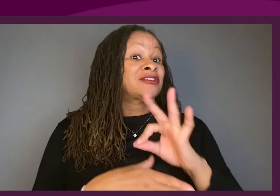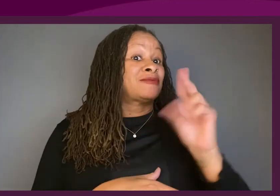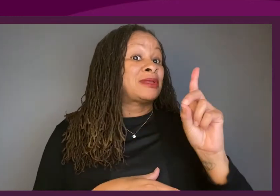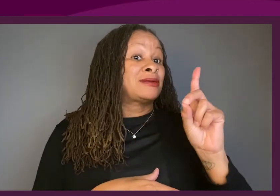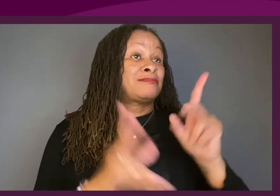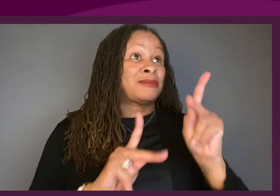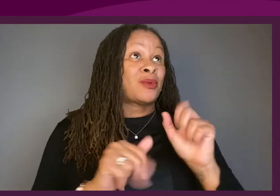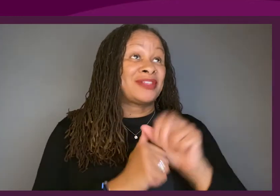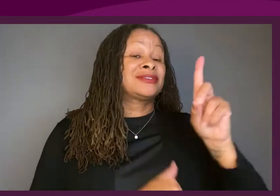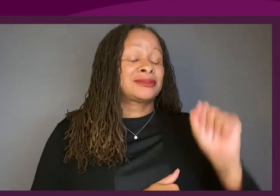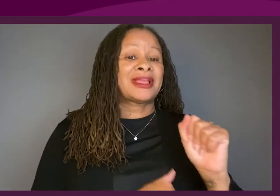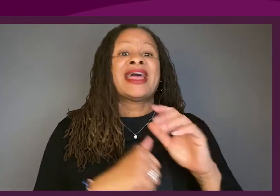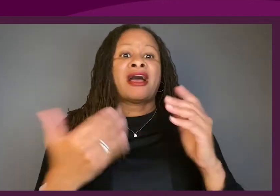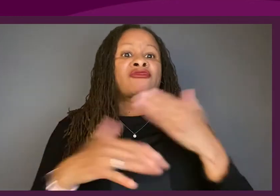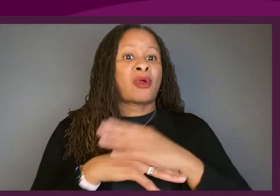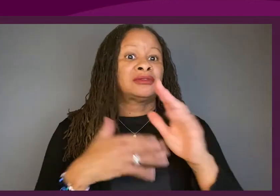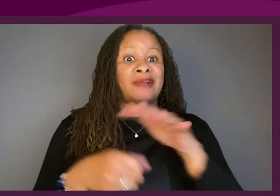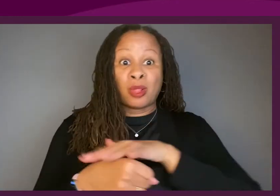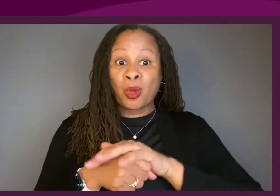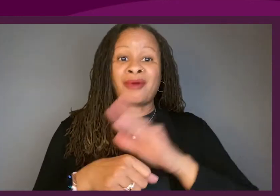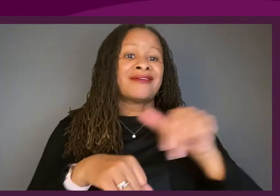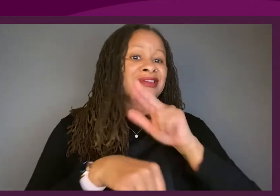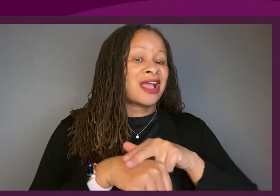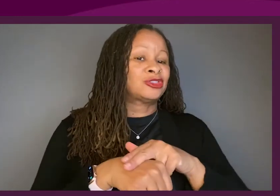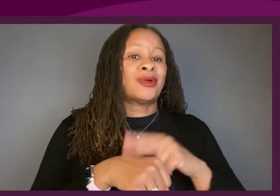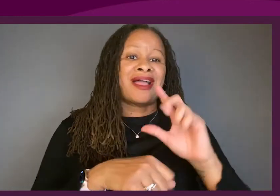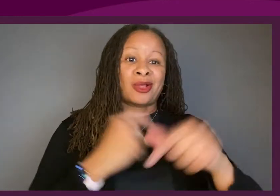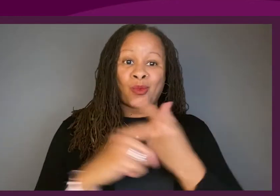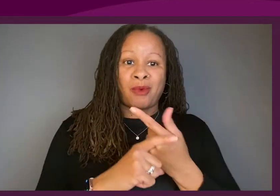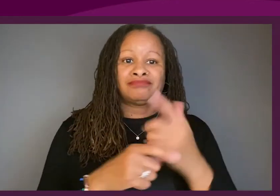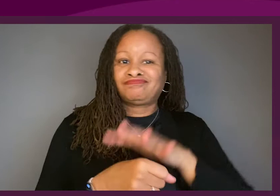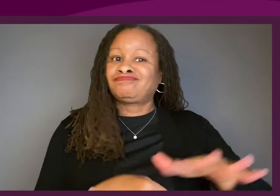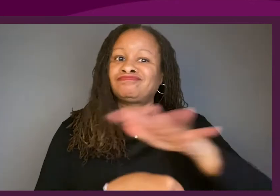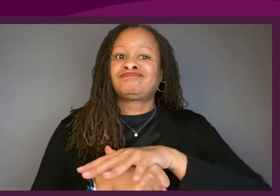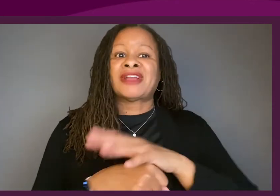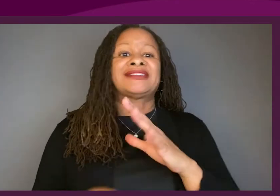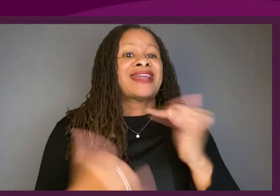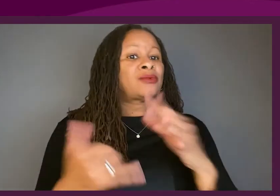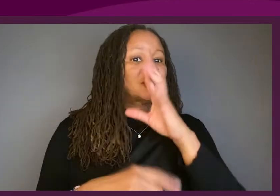and expanding disability leadership locally, nationally, and globally. Today's topic with Marcie will be institutionalization.